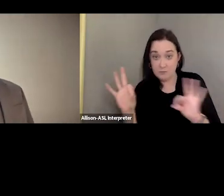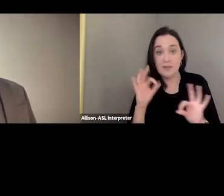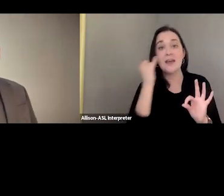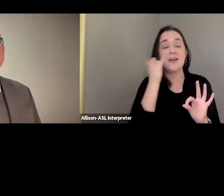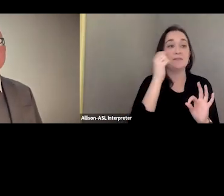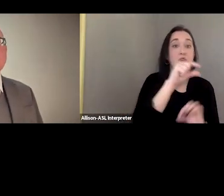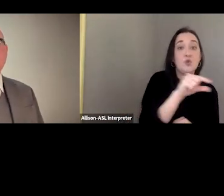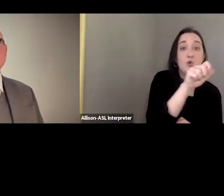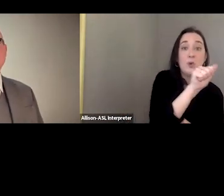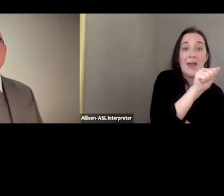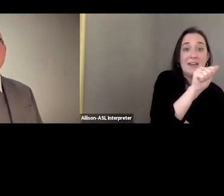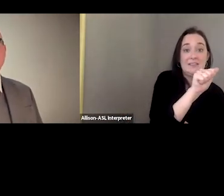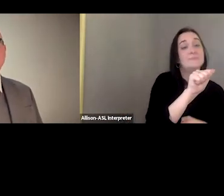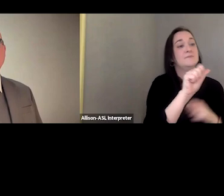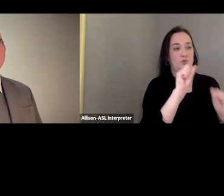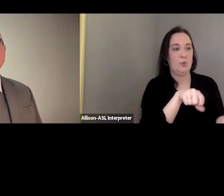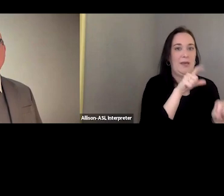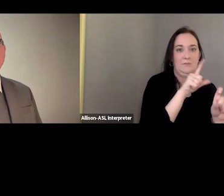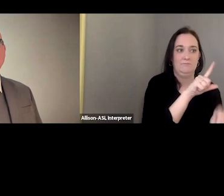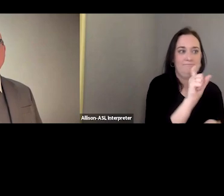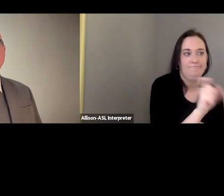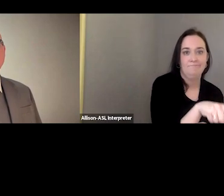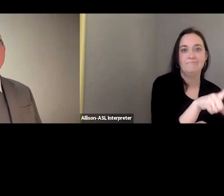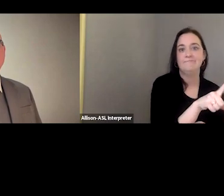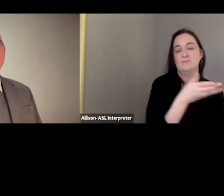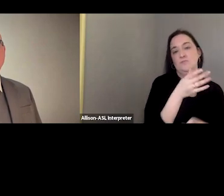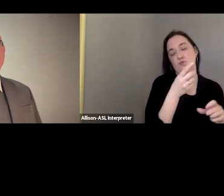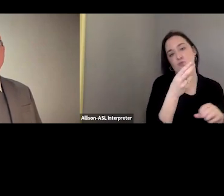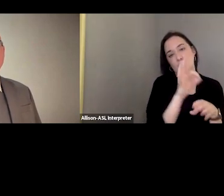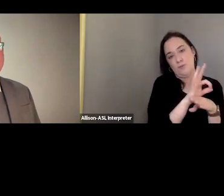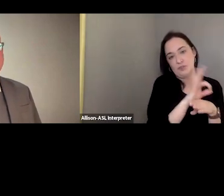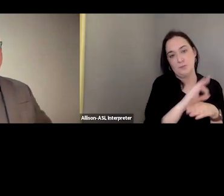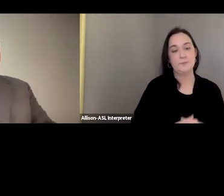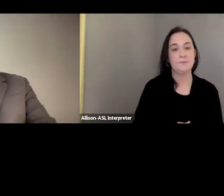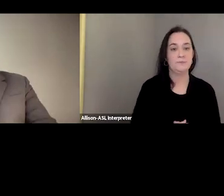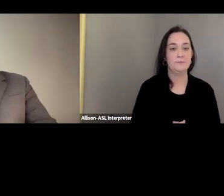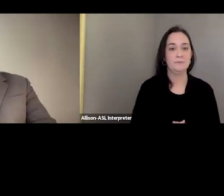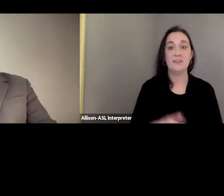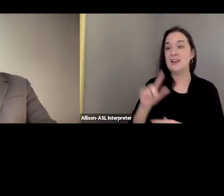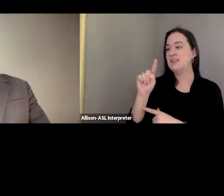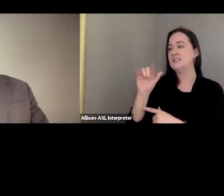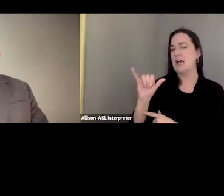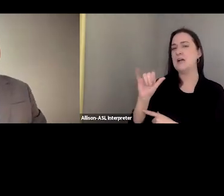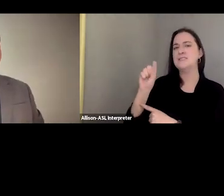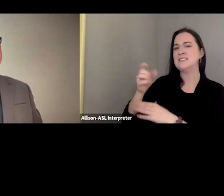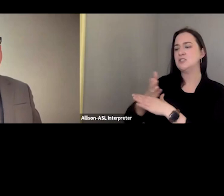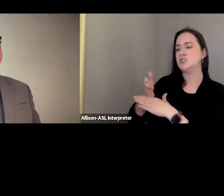or you can unmute yourself and ask me a question if that's helpful. As well. Ty, you will need to reshare your slides, but I will.